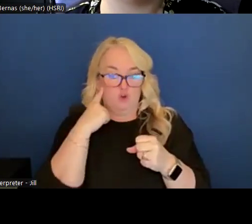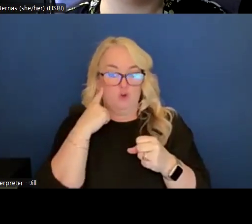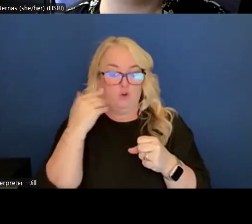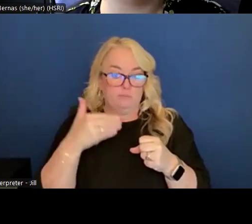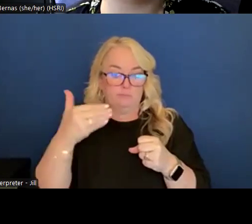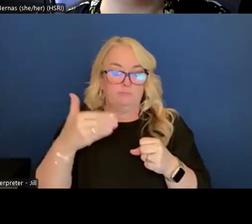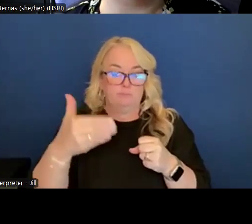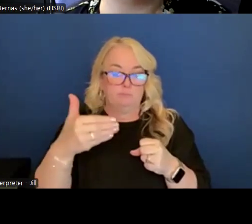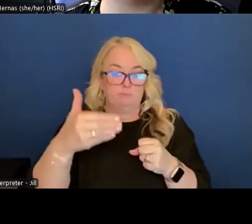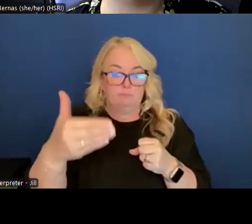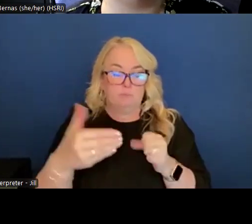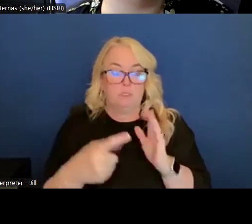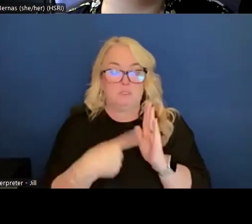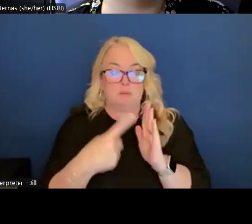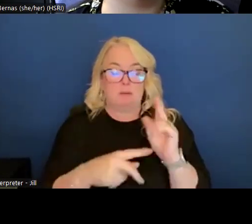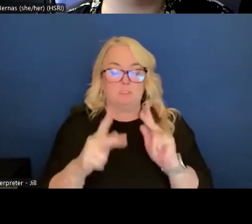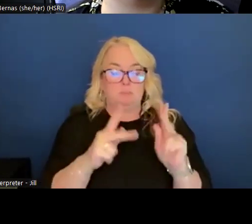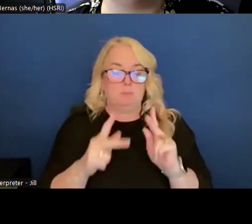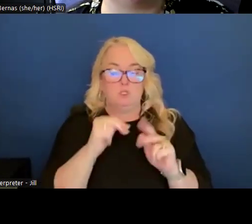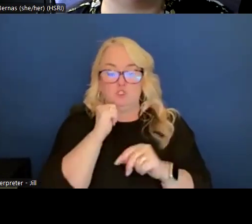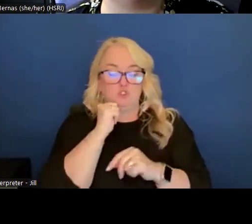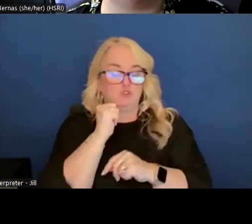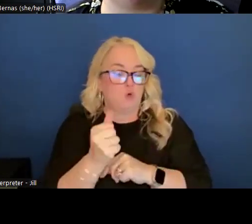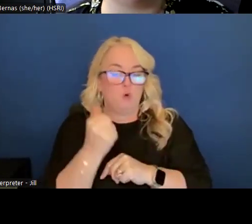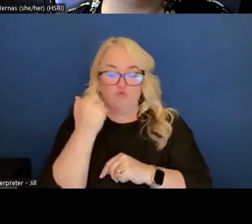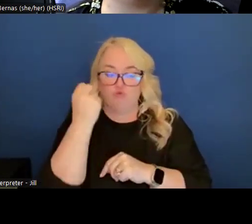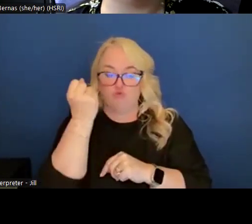often people don't even realize that they're on a waiver, or